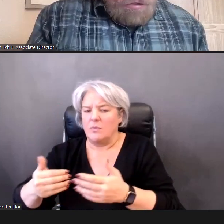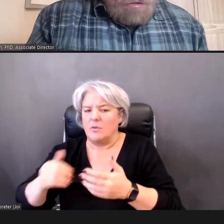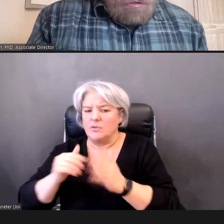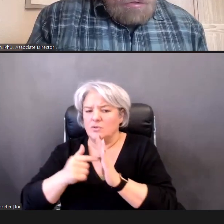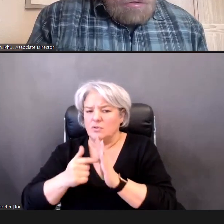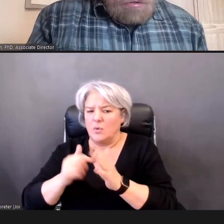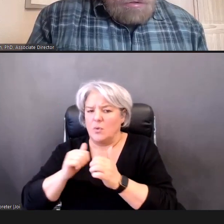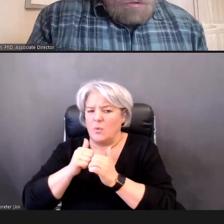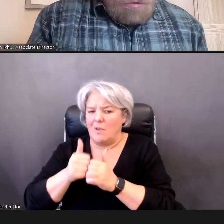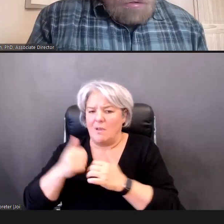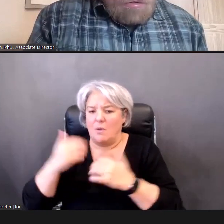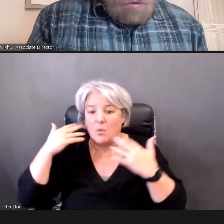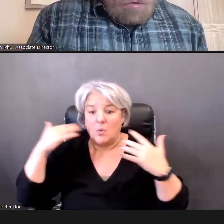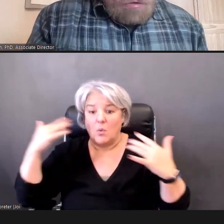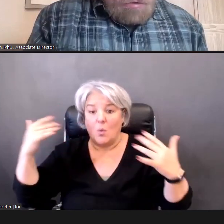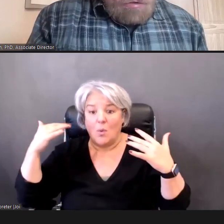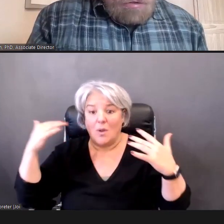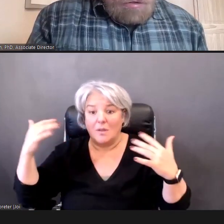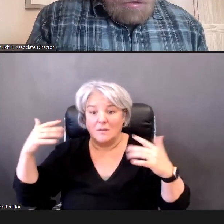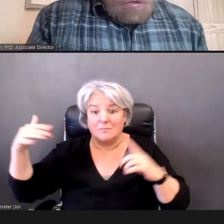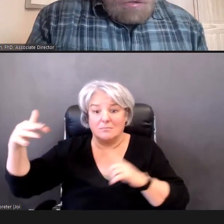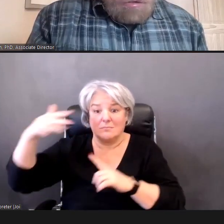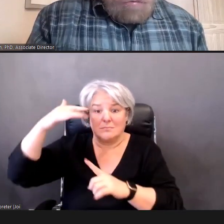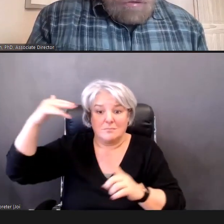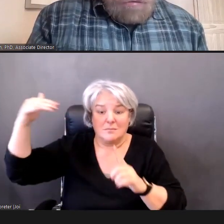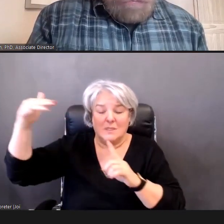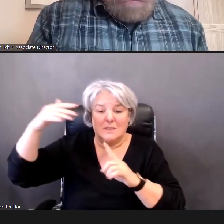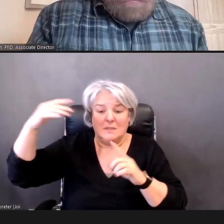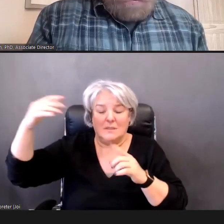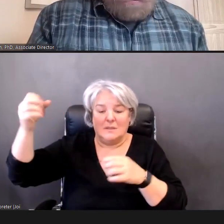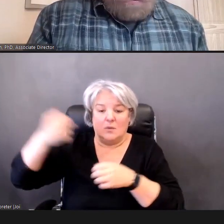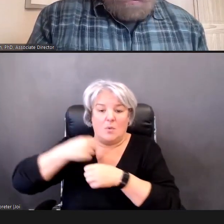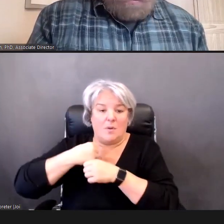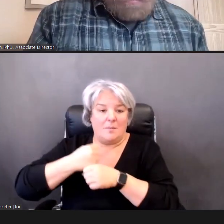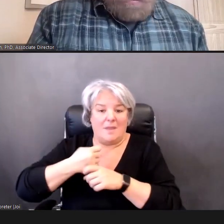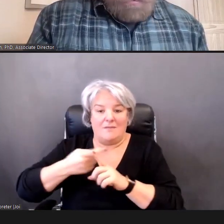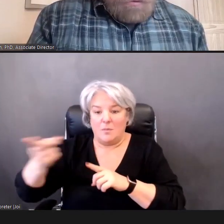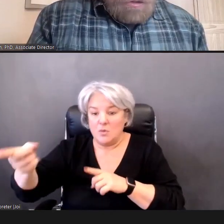um noise in the environment noise that's